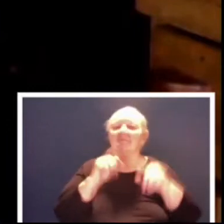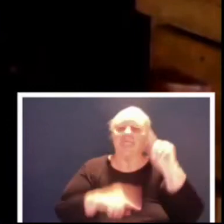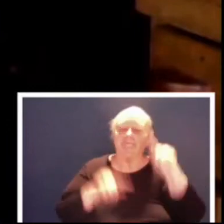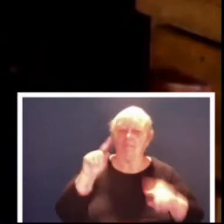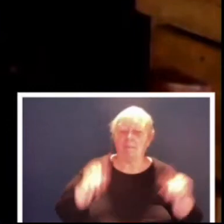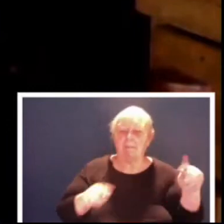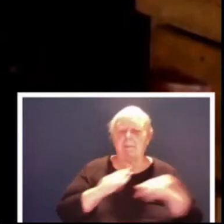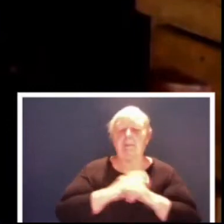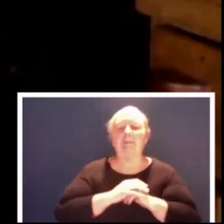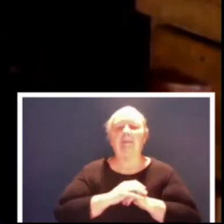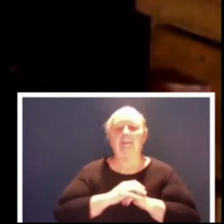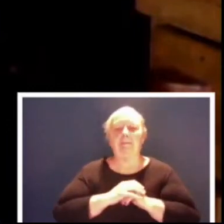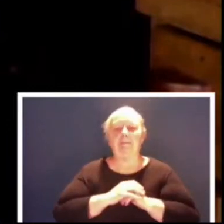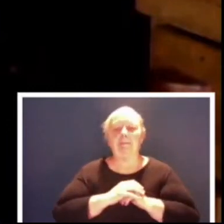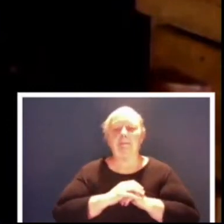that you can identify yourself as.